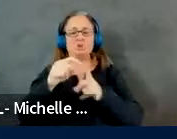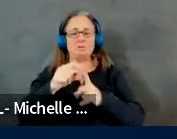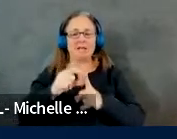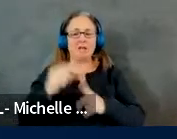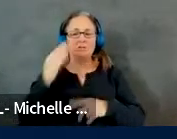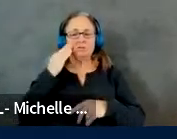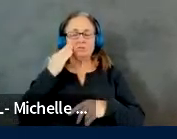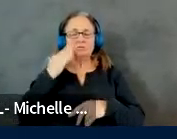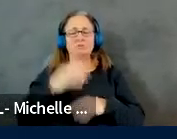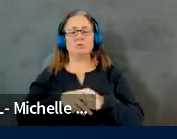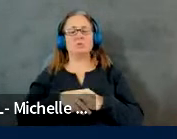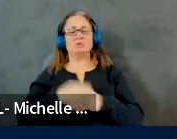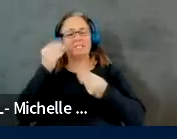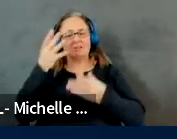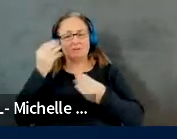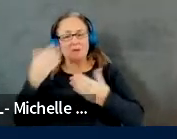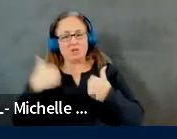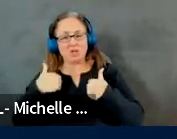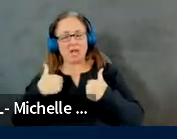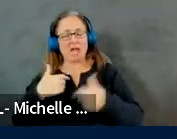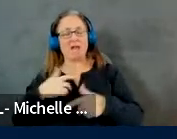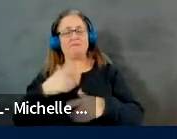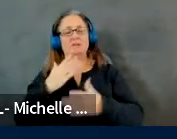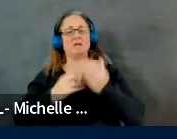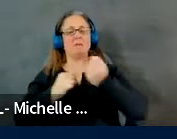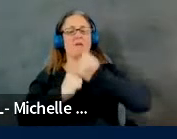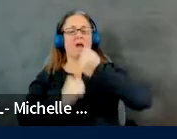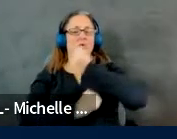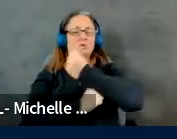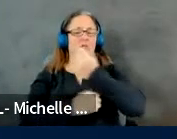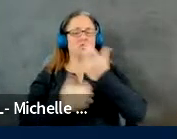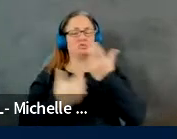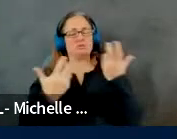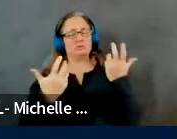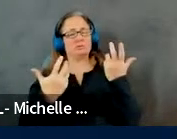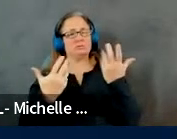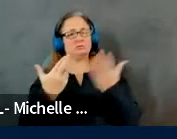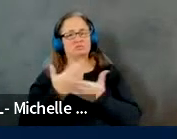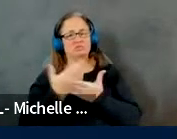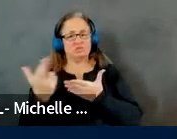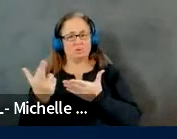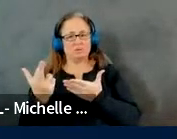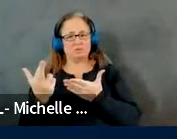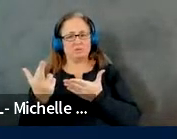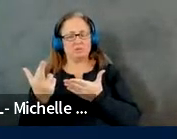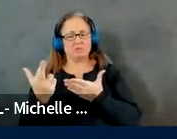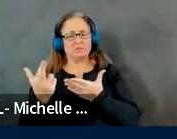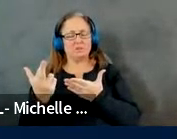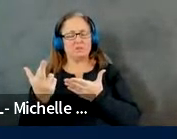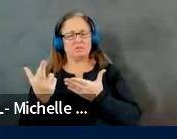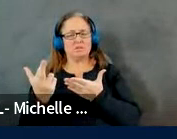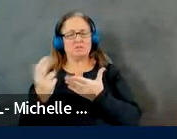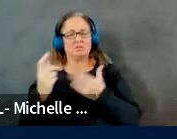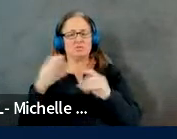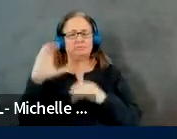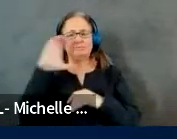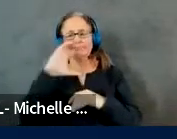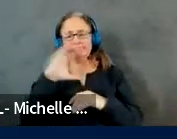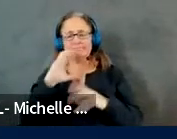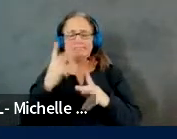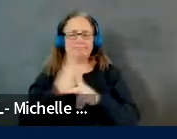information, and some foundational resources to explore and understand how people with